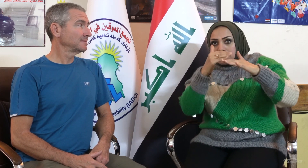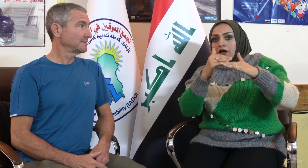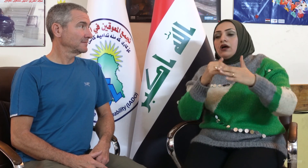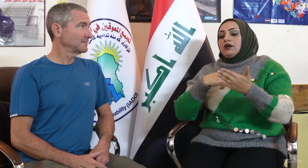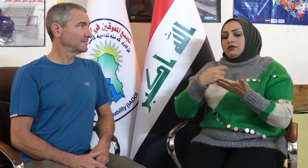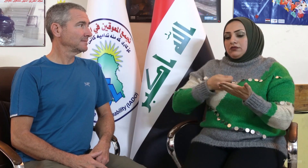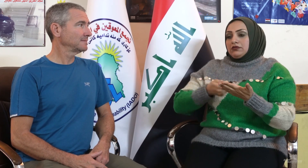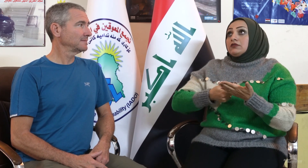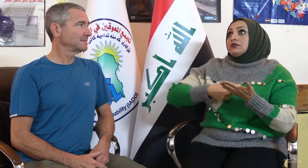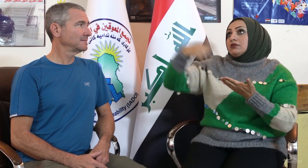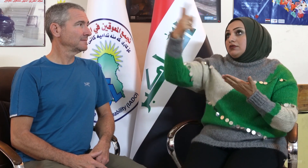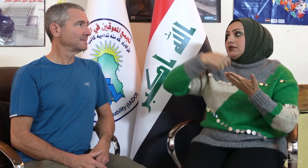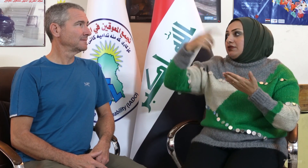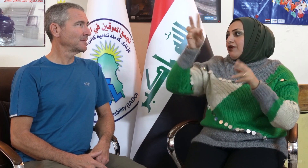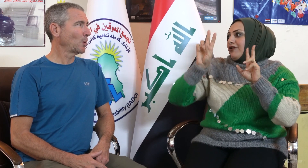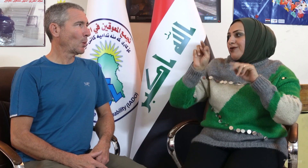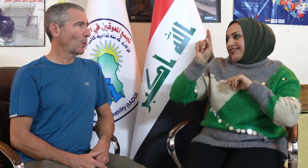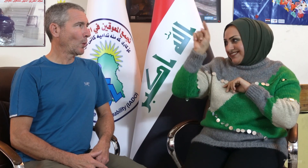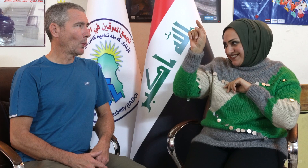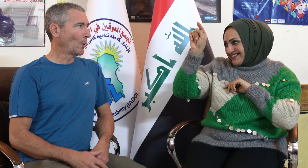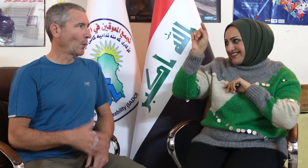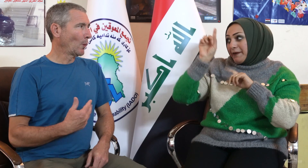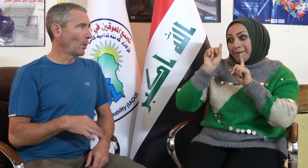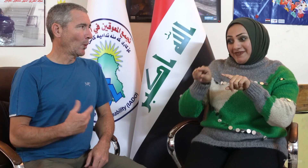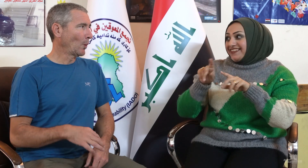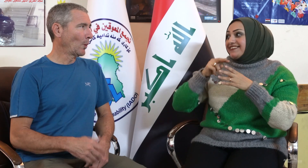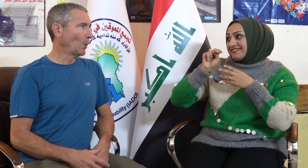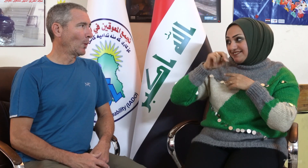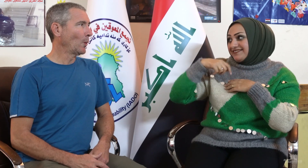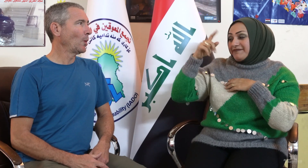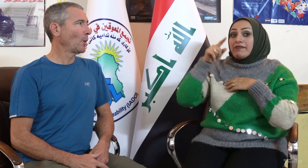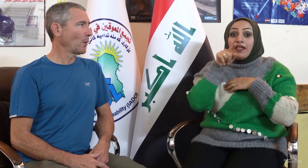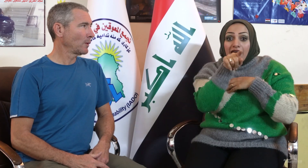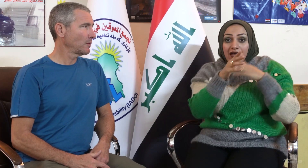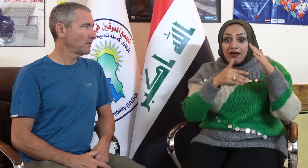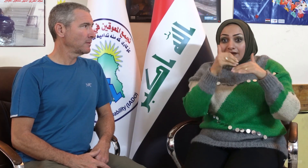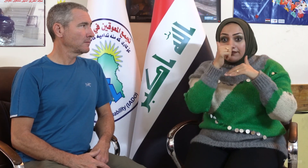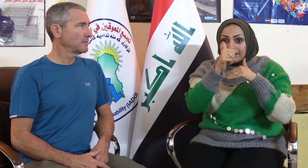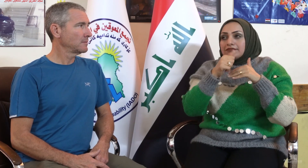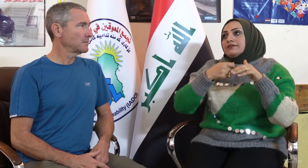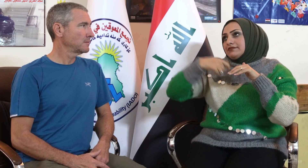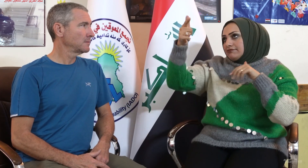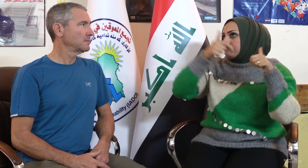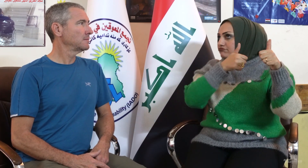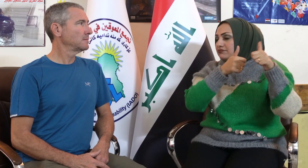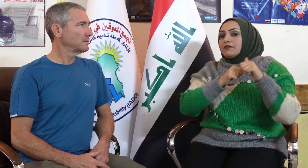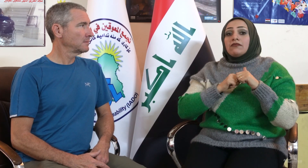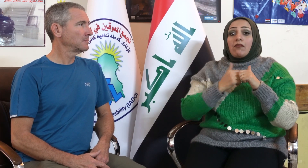it must also become a matter for the UN. So we must receive approval from the UN in addition to